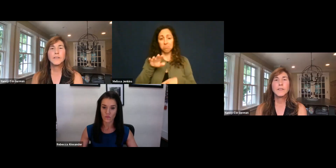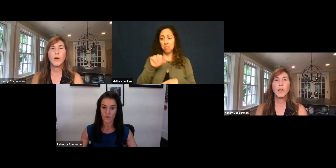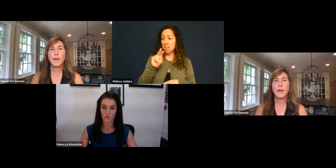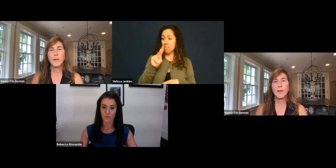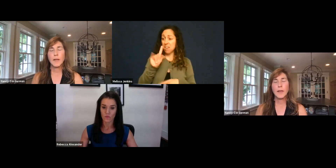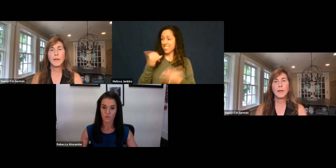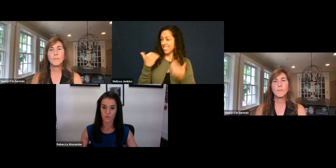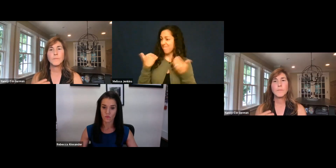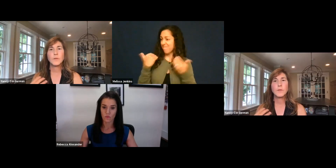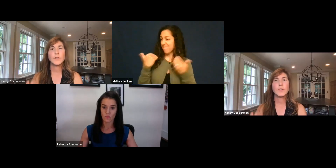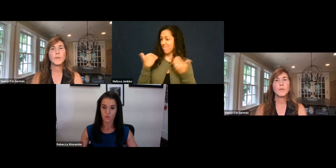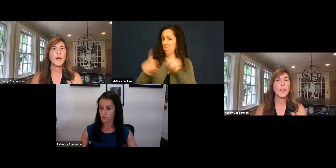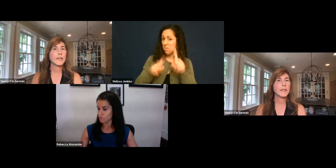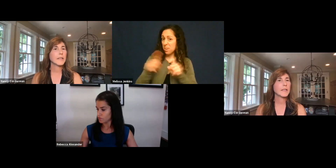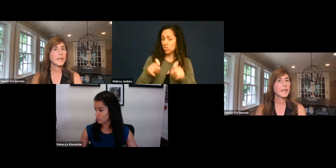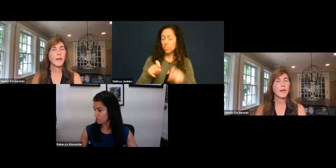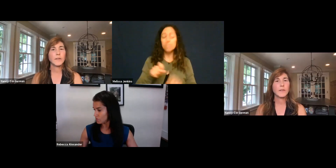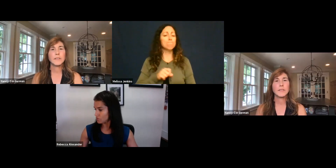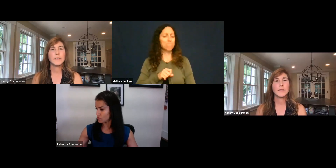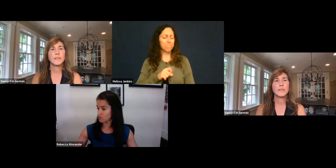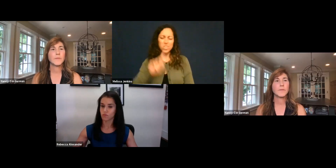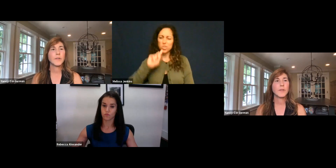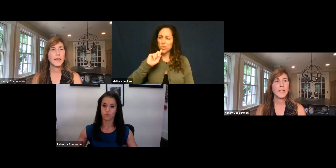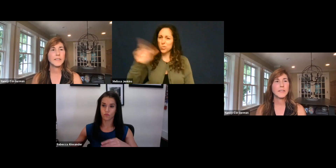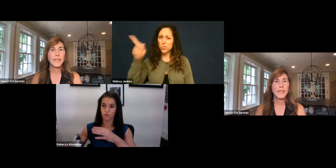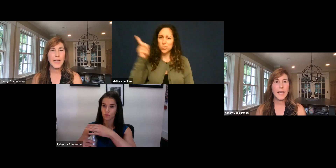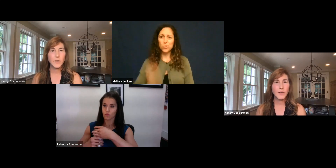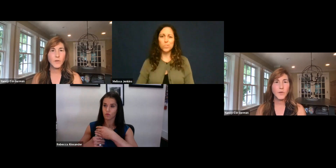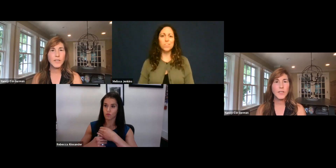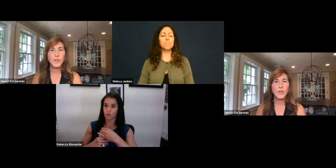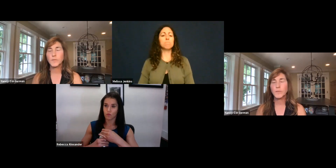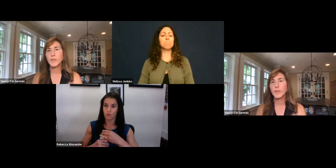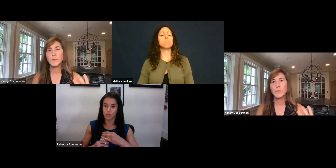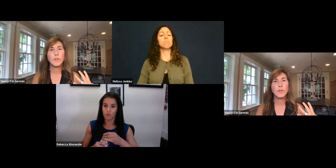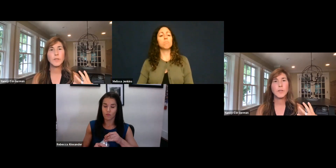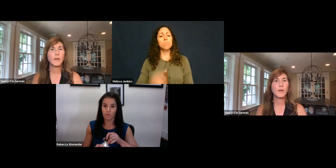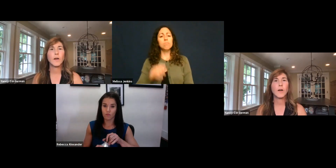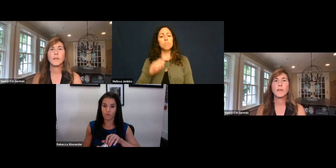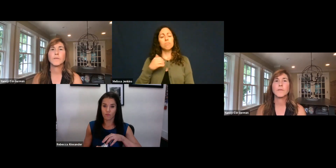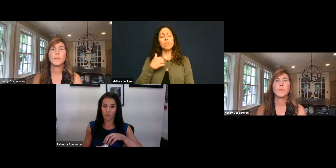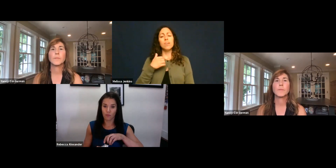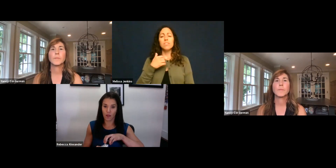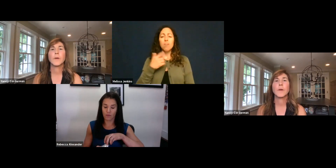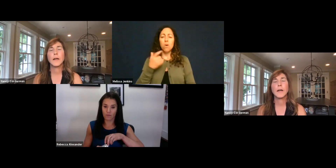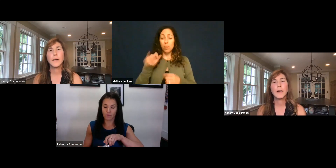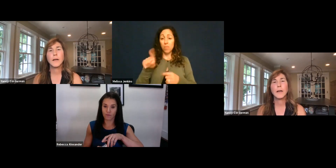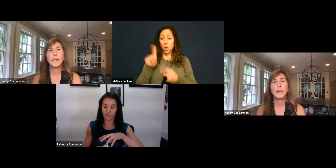So I'm sort of dividing it out into different kinds of categories. Hopefully we'll hit all of them.